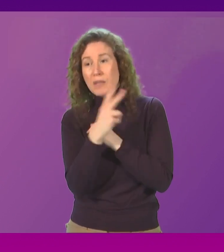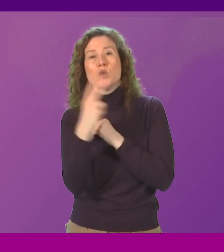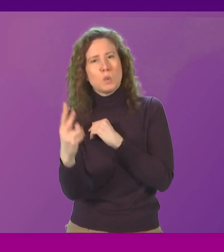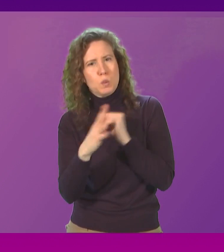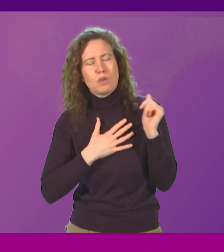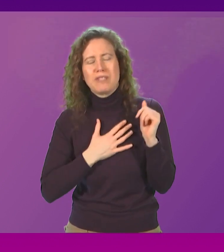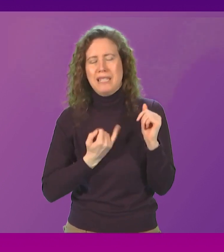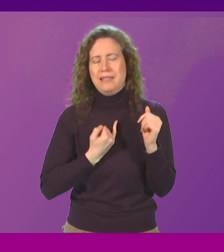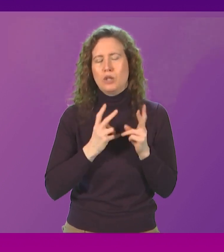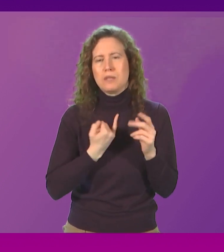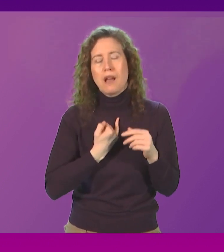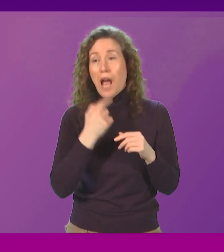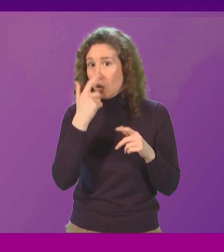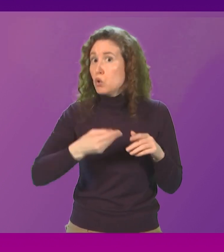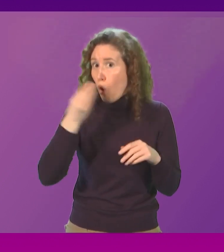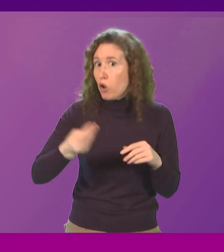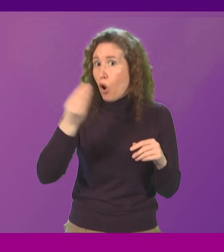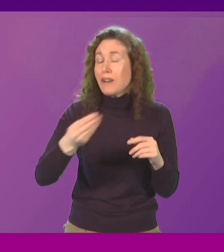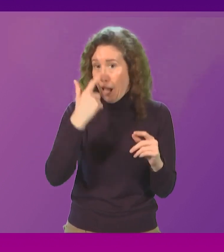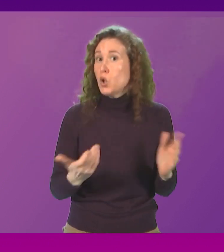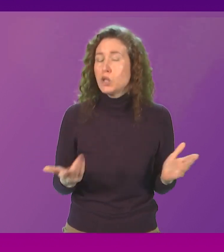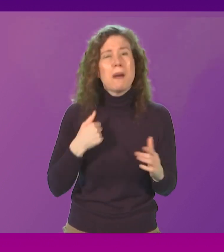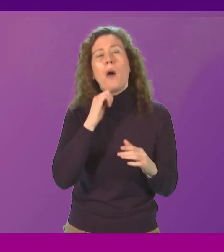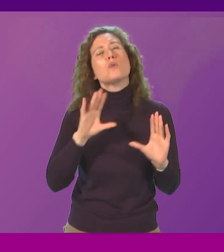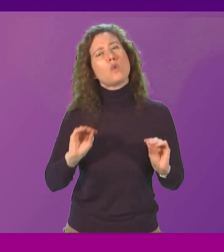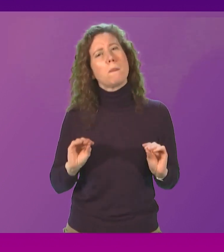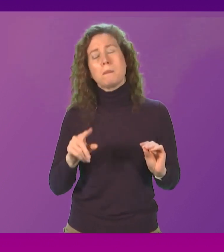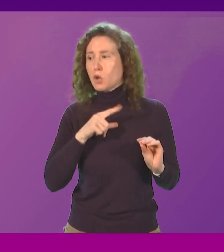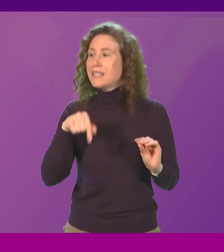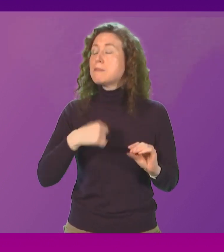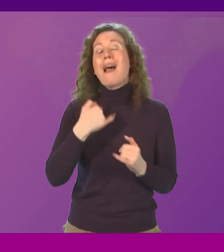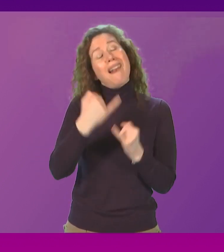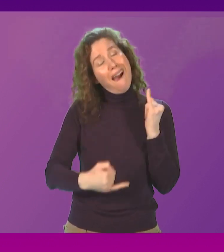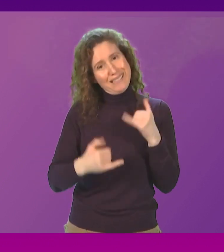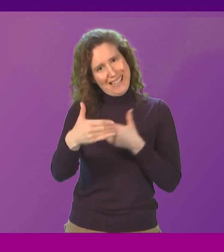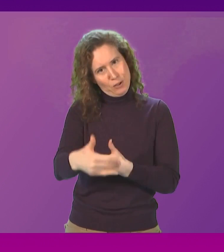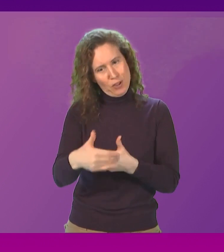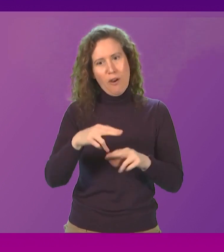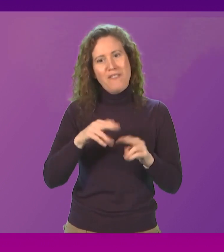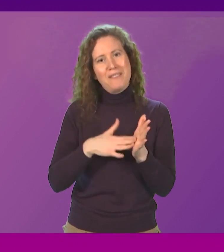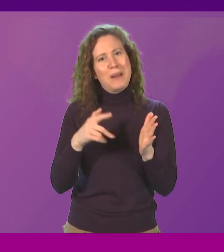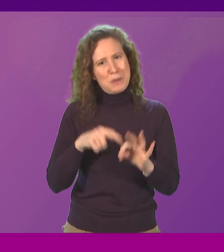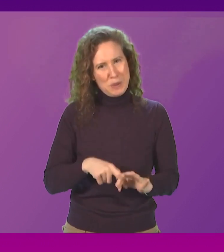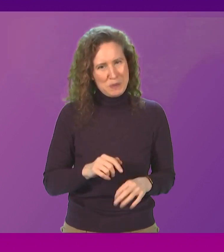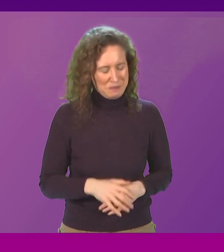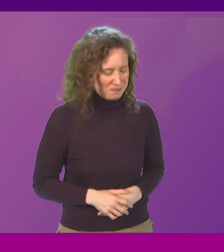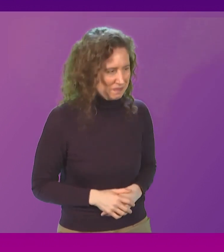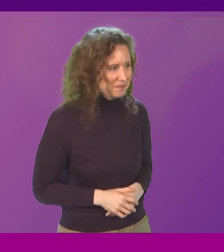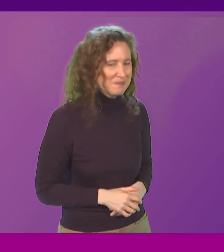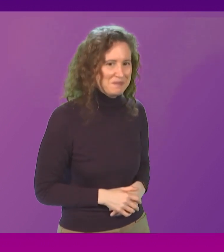I could go on and on, but I am not going to, because this is my last session of First Minister’s